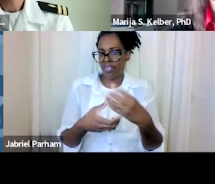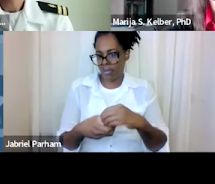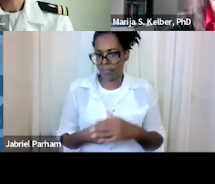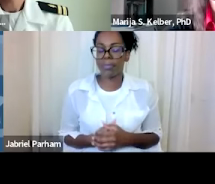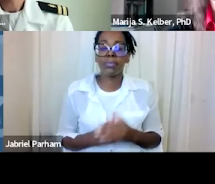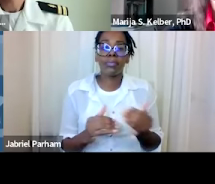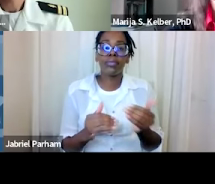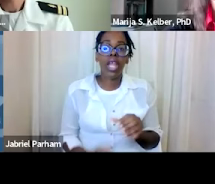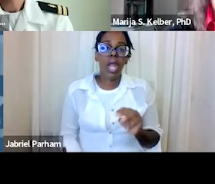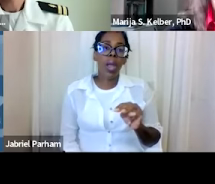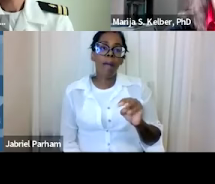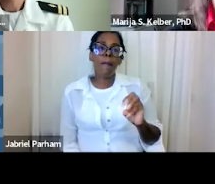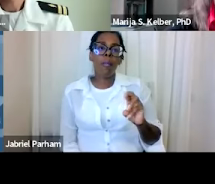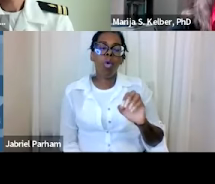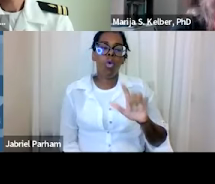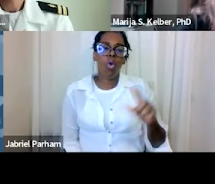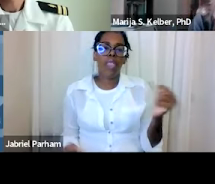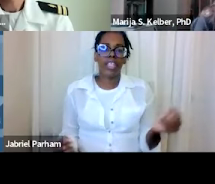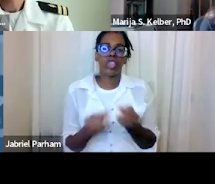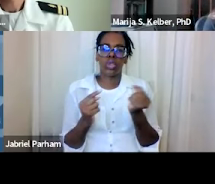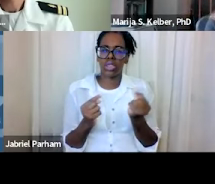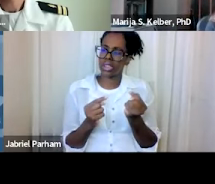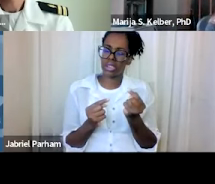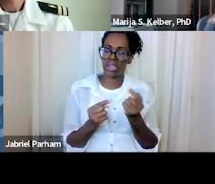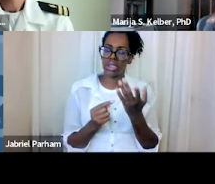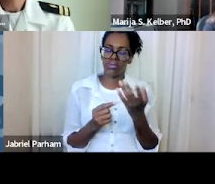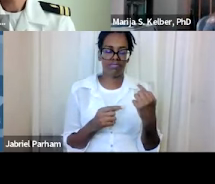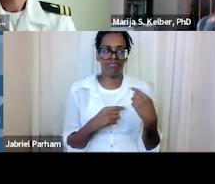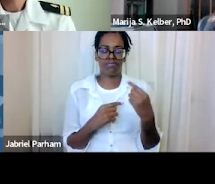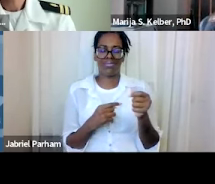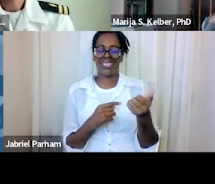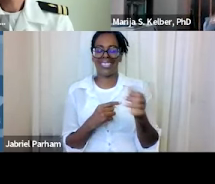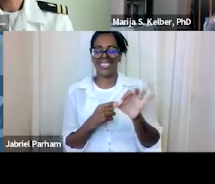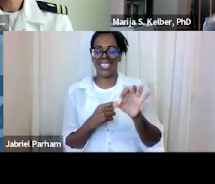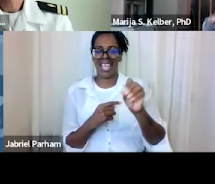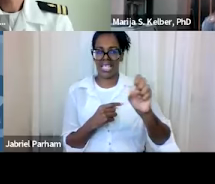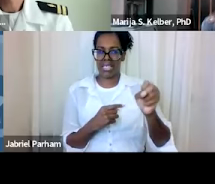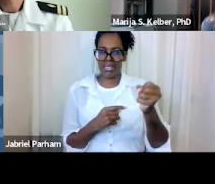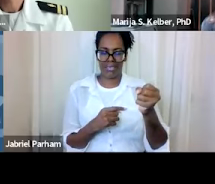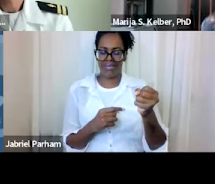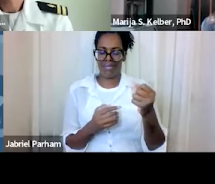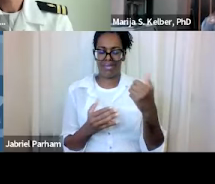Moral injury is something that has really developed since the mid '90s, and it's defined as perpetrating,